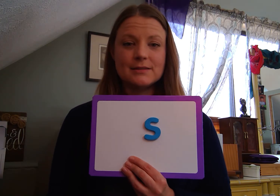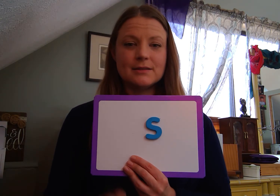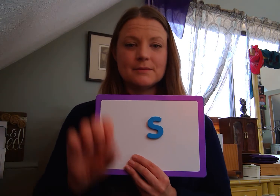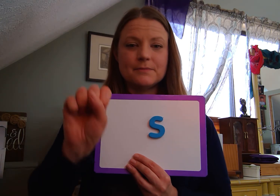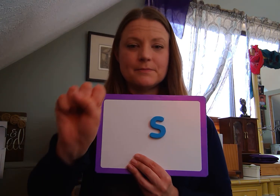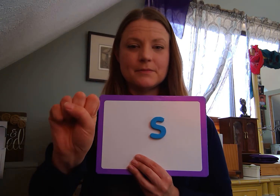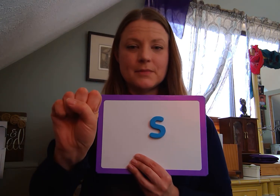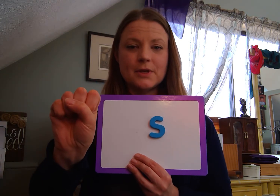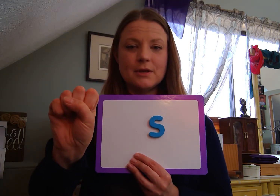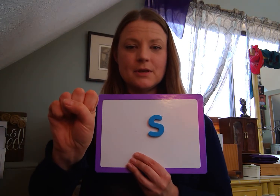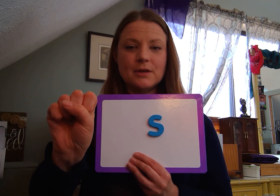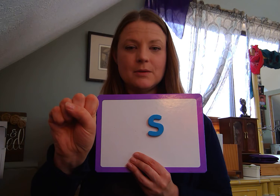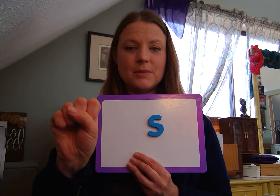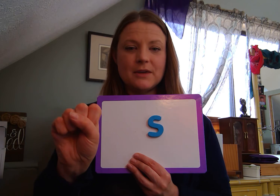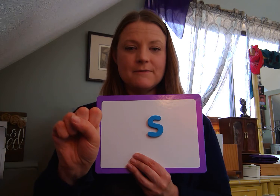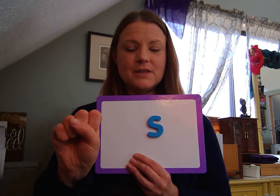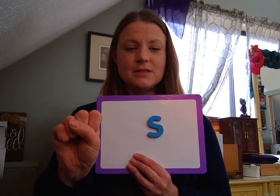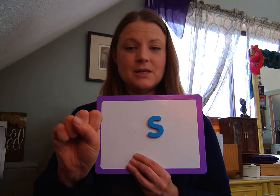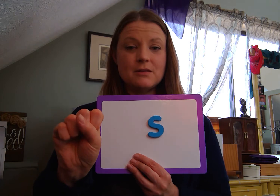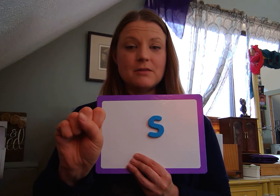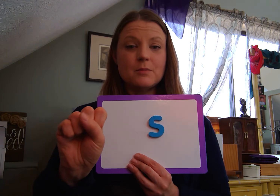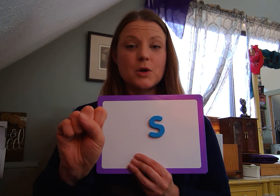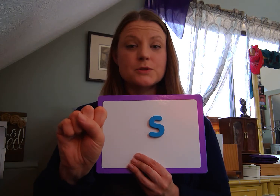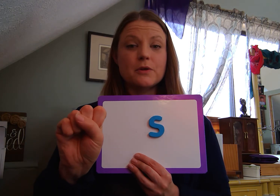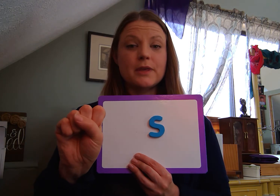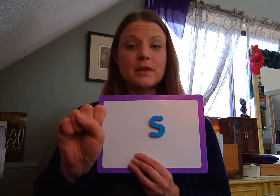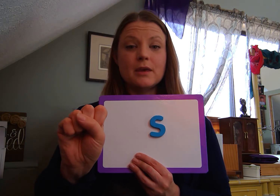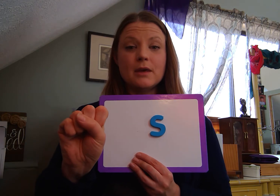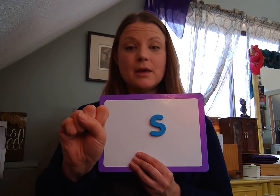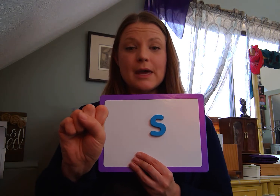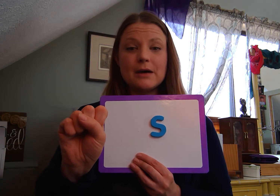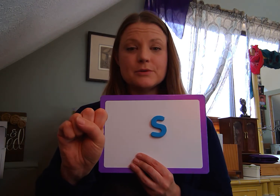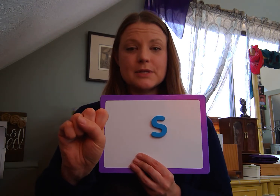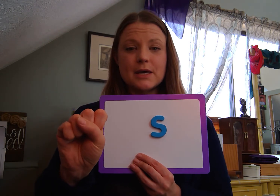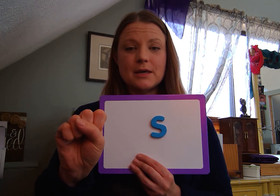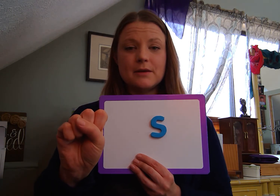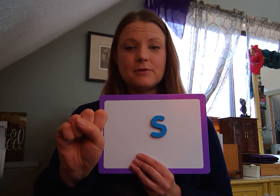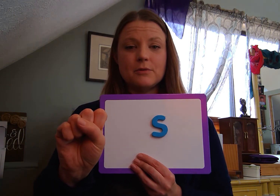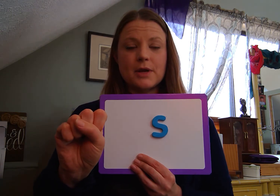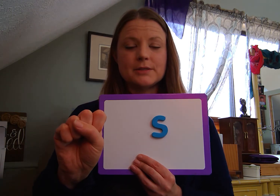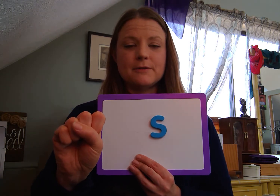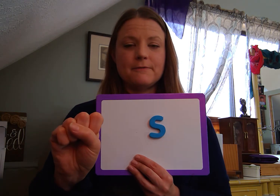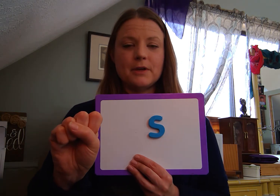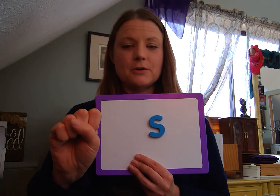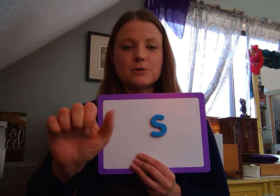"S" make a fist and the thumb goes on the outside of the rest of the fingers